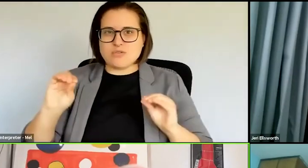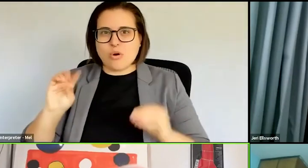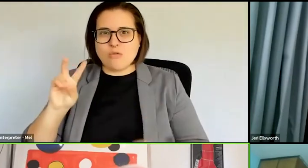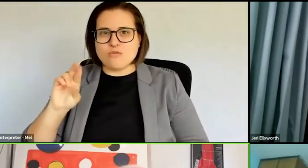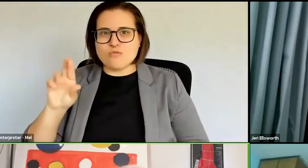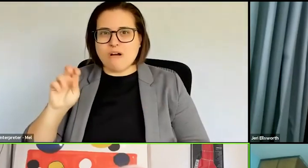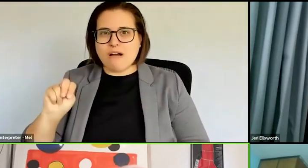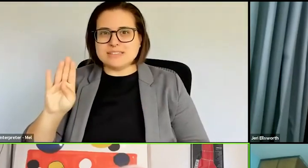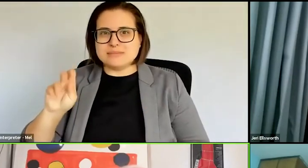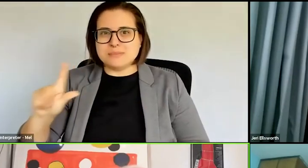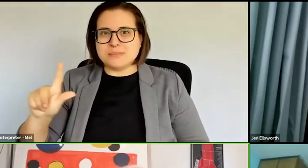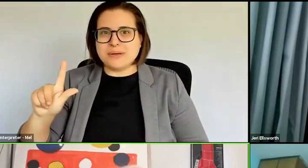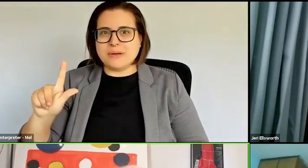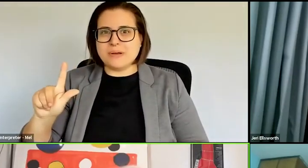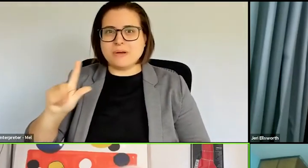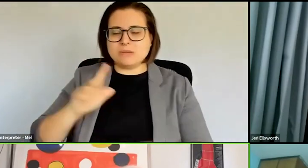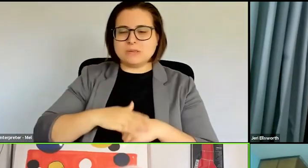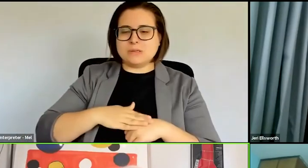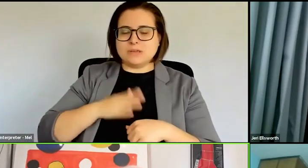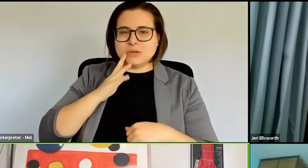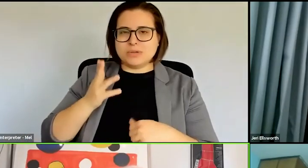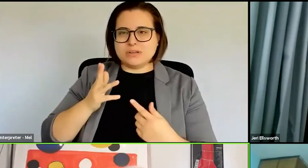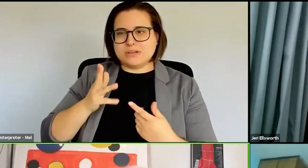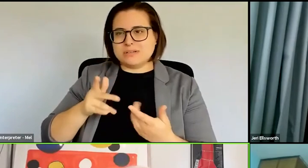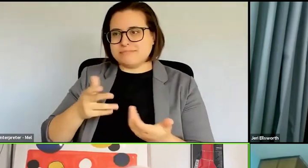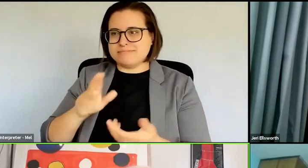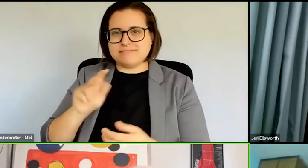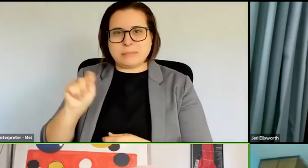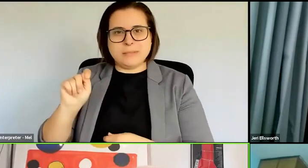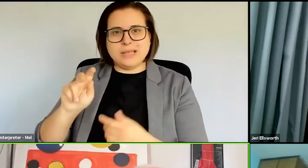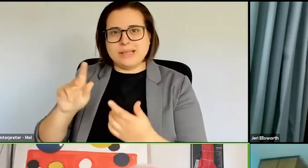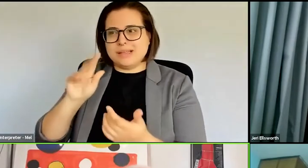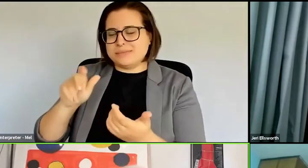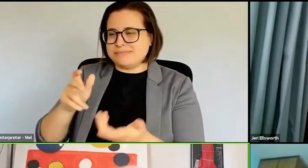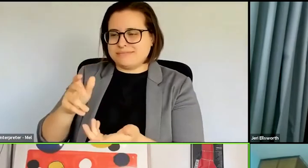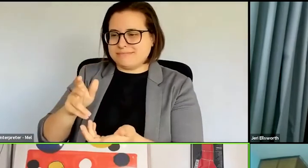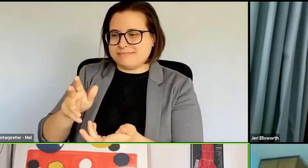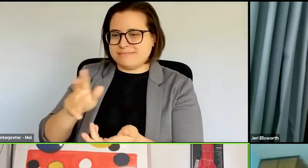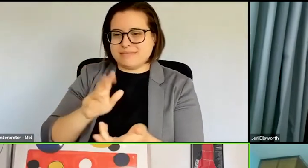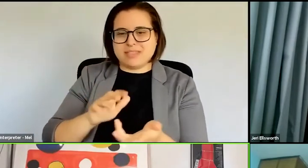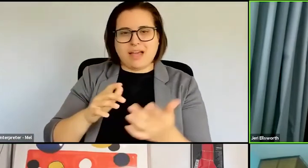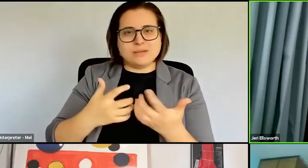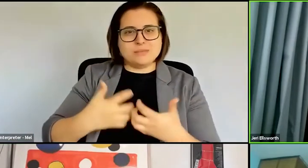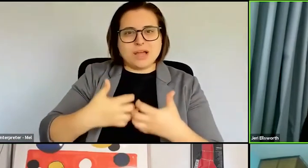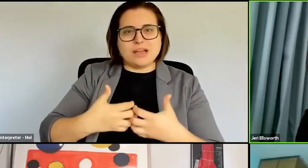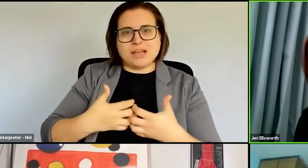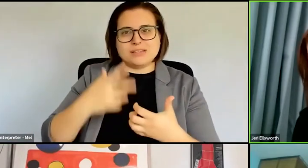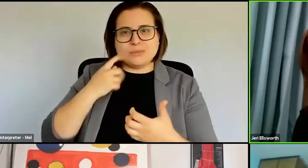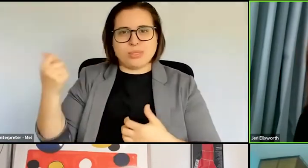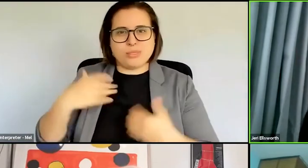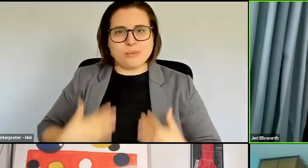but from a practical point of view, let me take issue with your taking issue, because I.